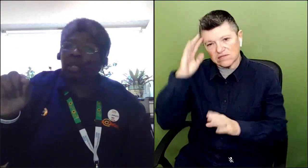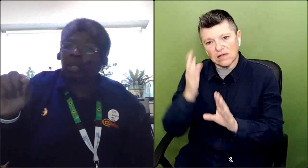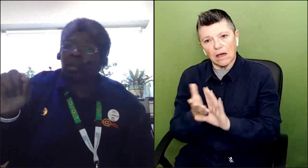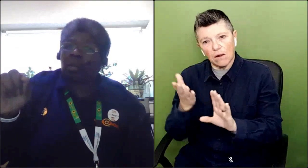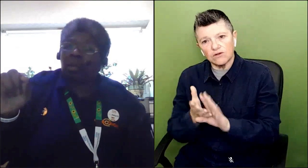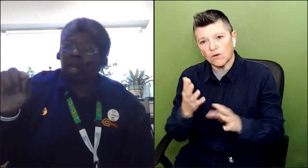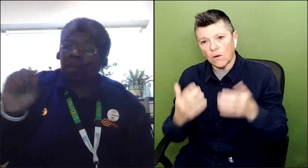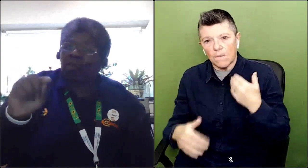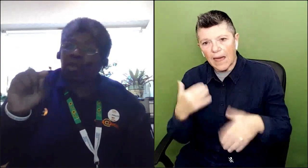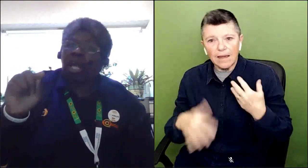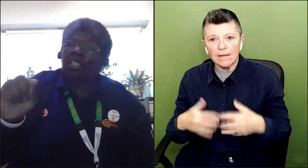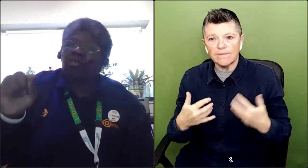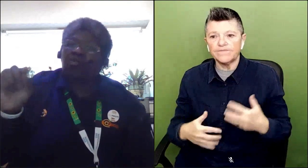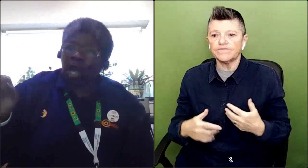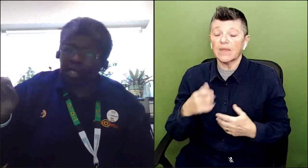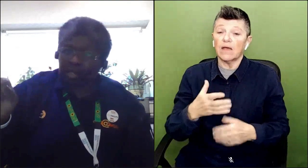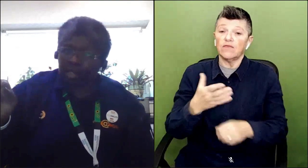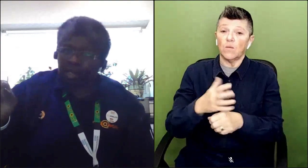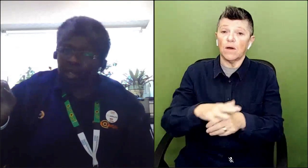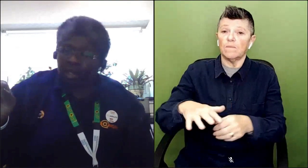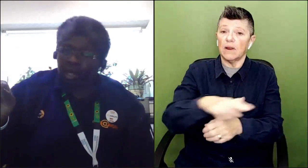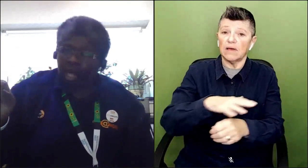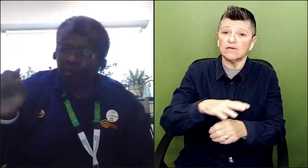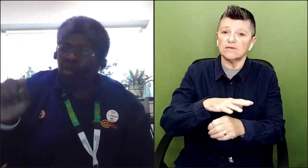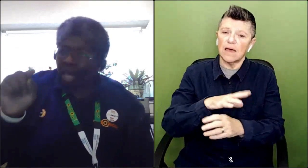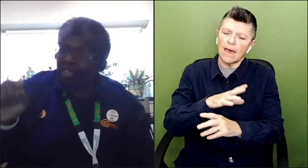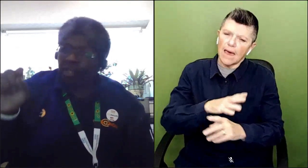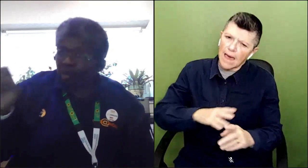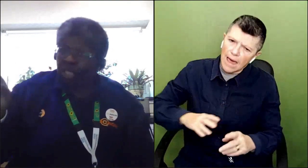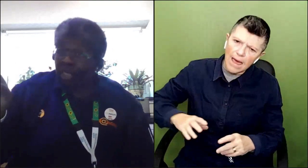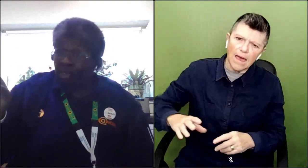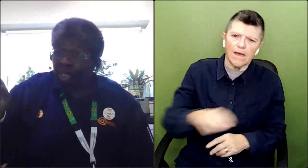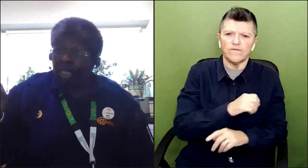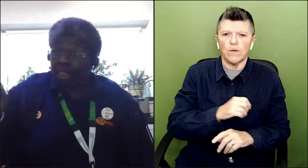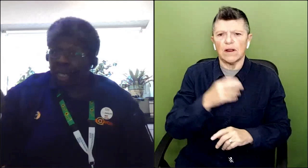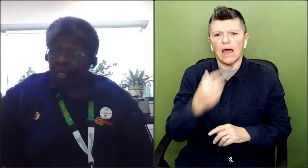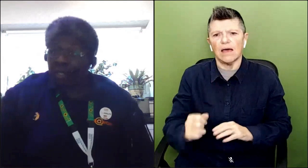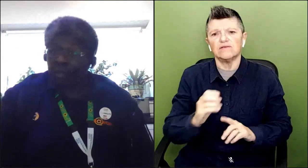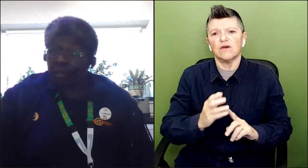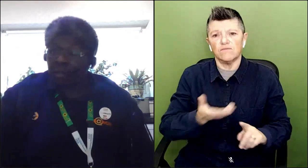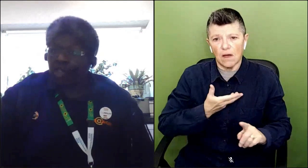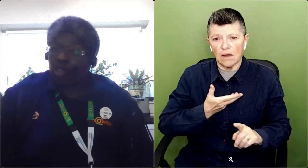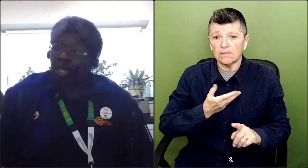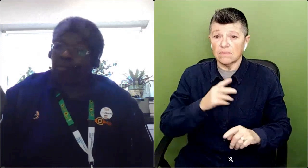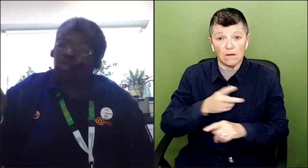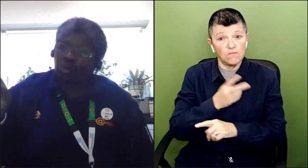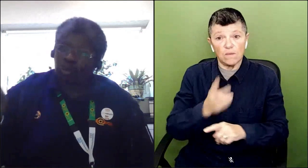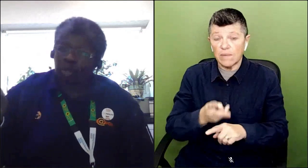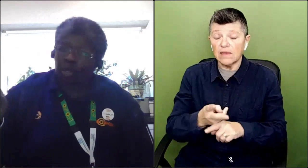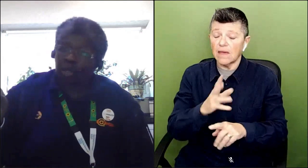Everyone has a right, I'll say it again, to be able to work.